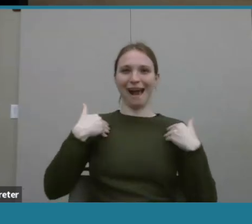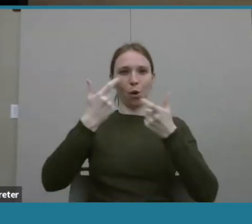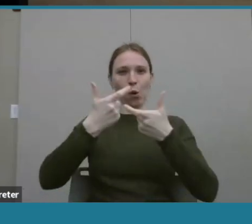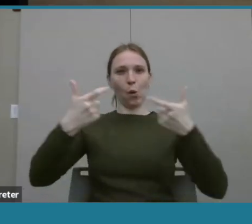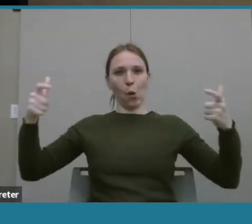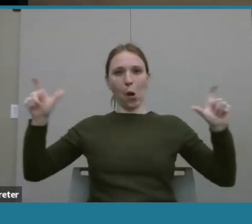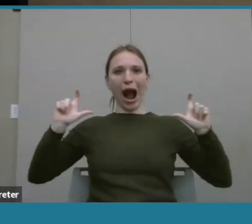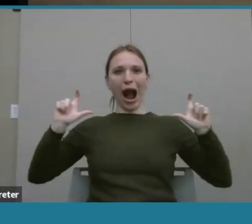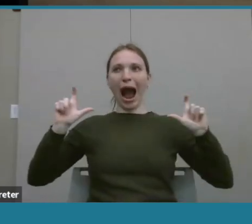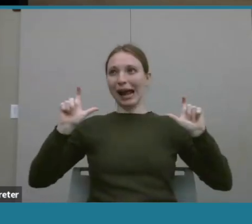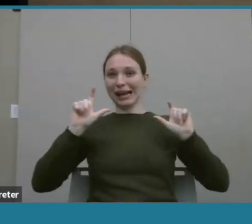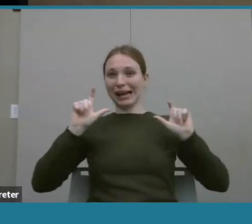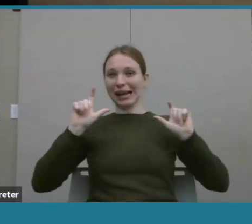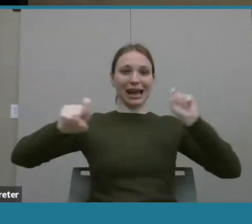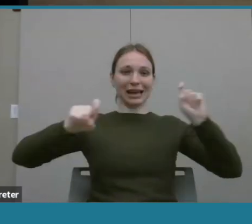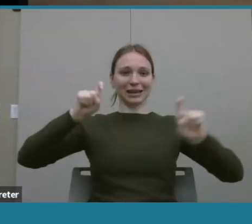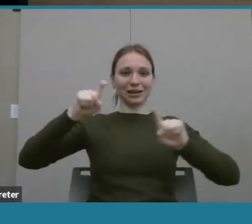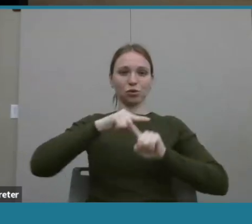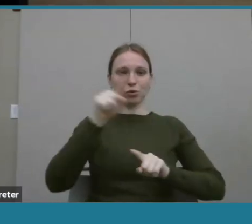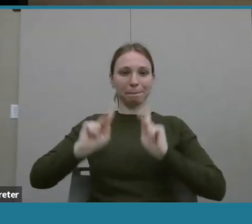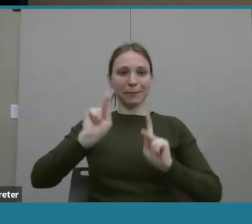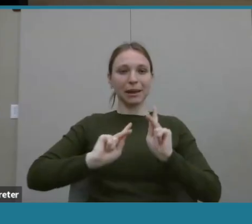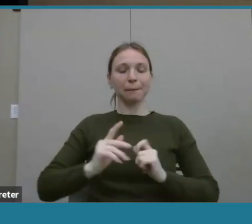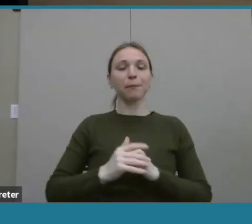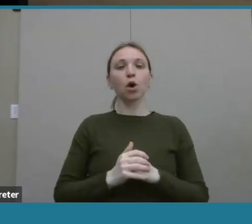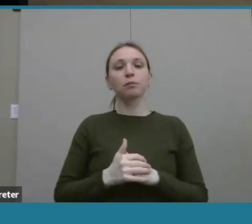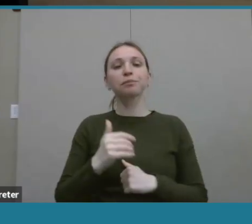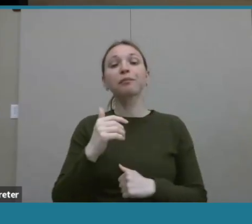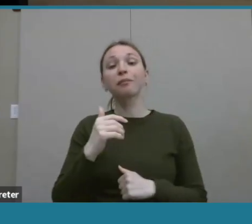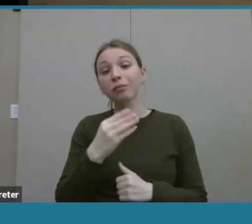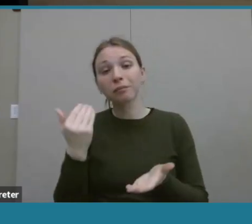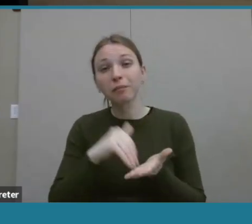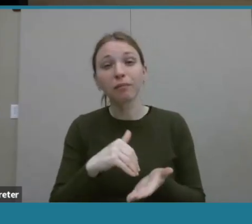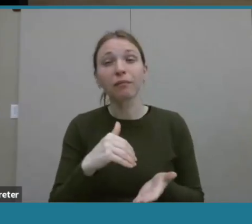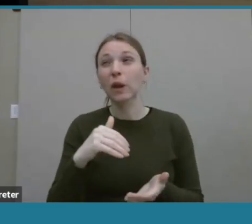And we had— again, it was, it was people from really— it was 18 and over, but it